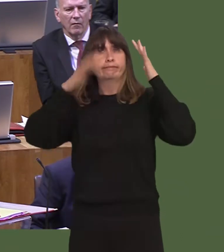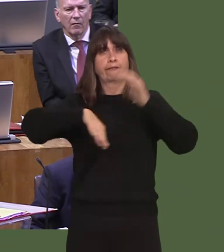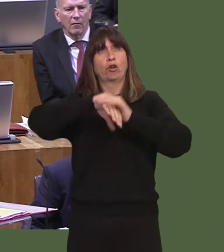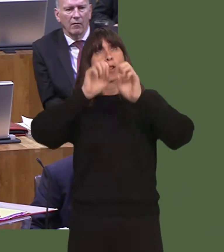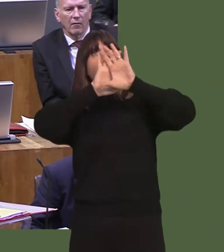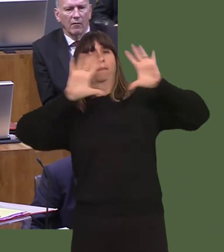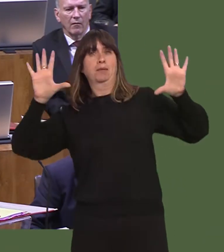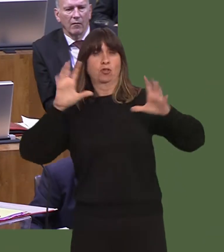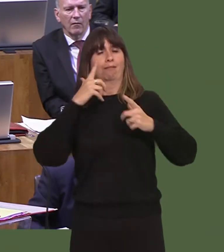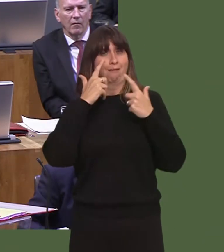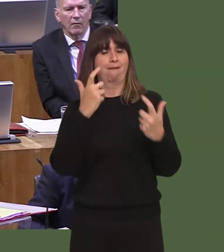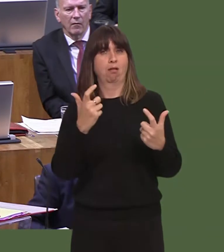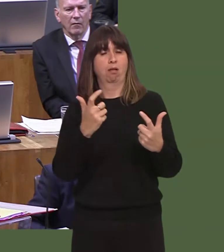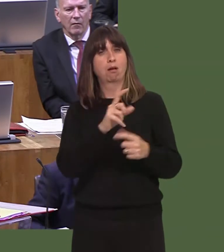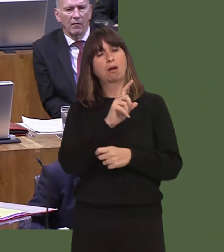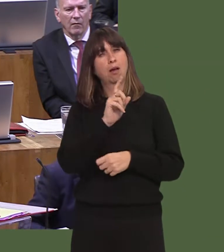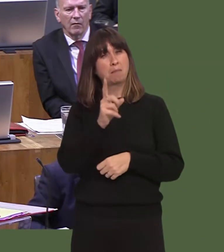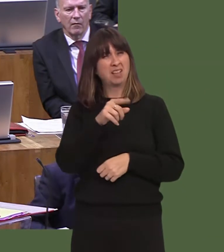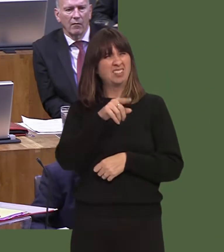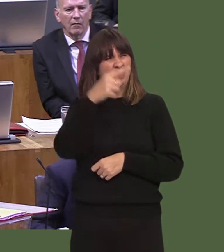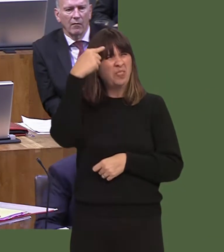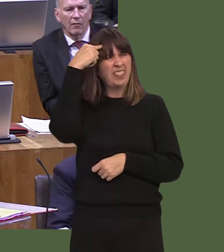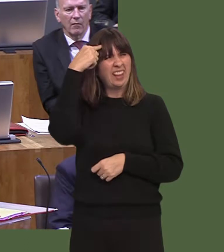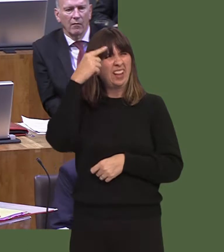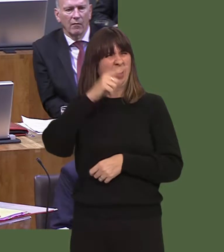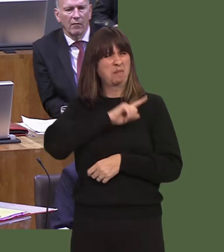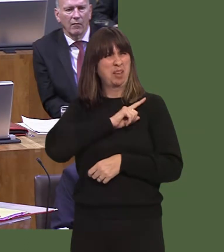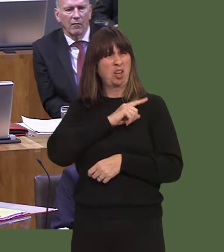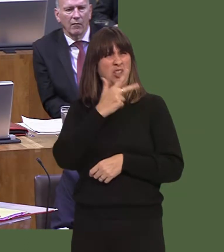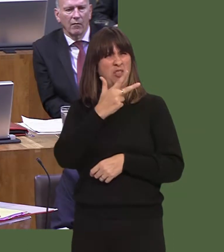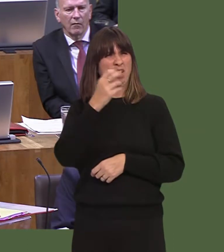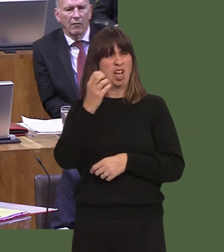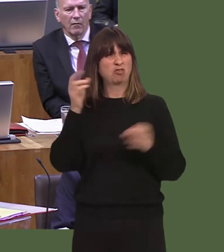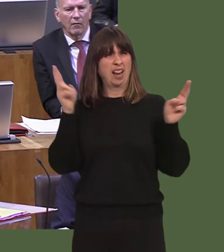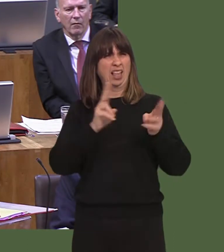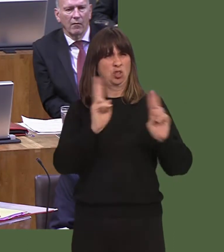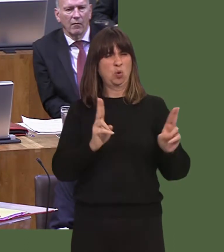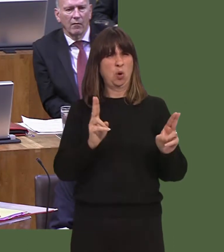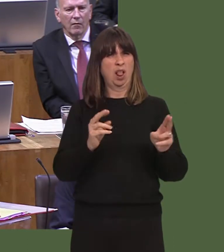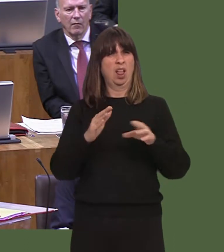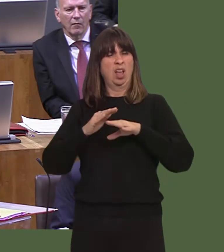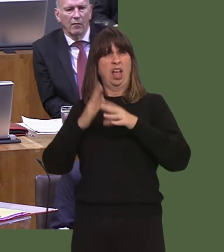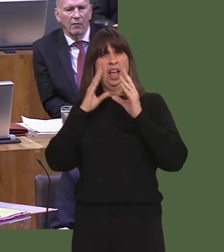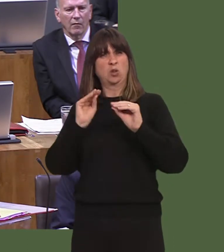He tried to give the impression that, somehow, the fact that there are 300 fewer schools means that, somehow, education has suffered as a result.